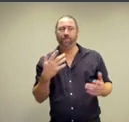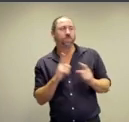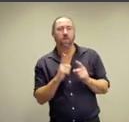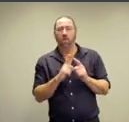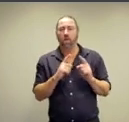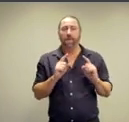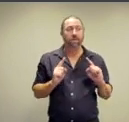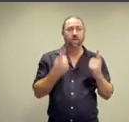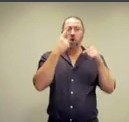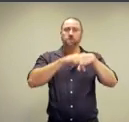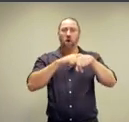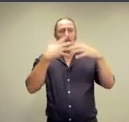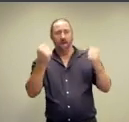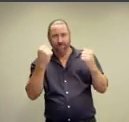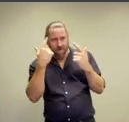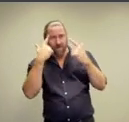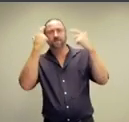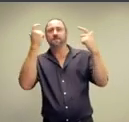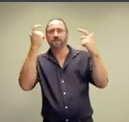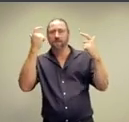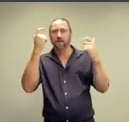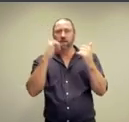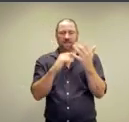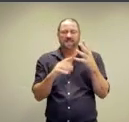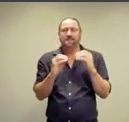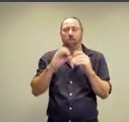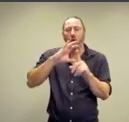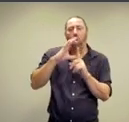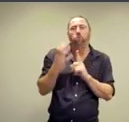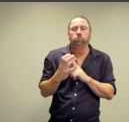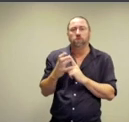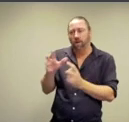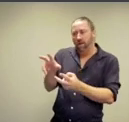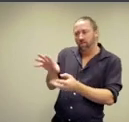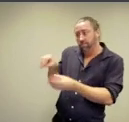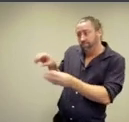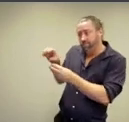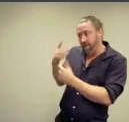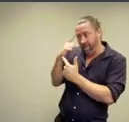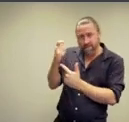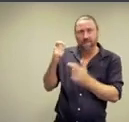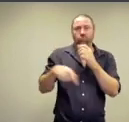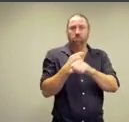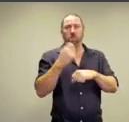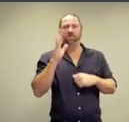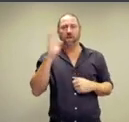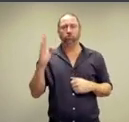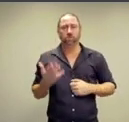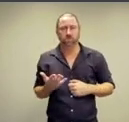we see the kind of first moments of subcultural style affecting